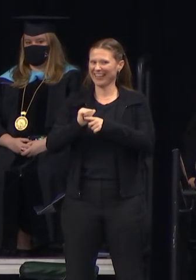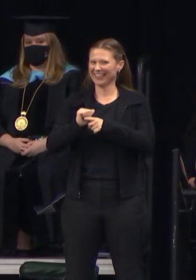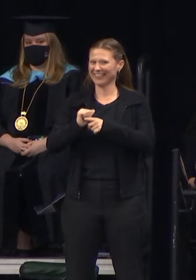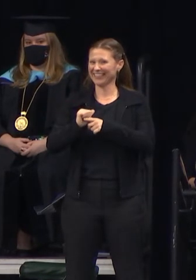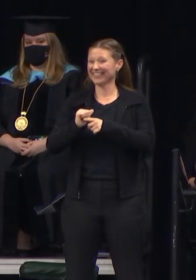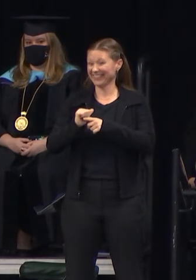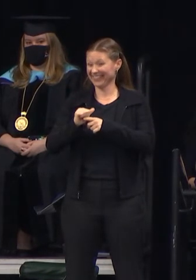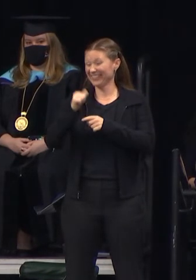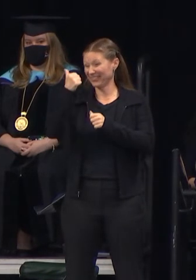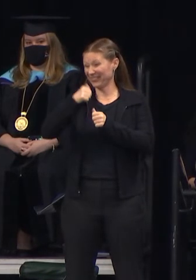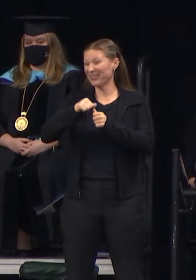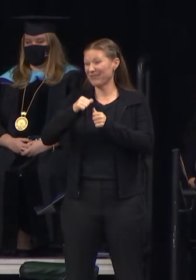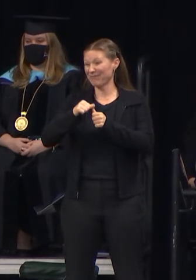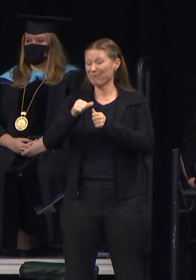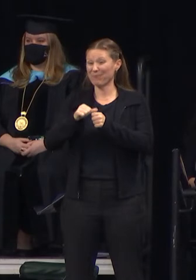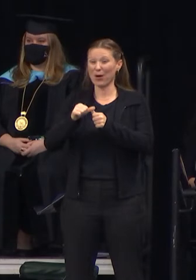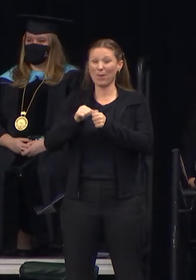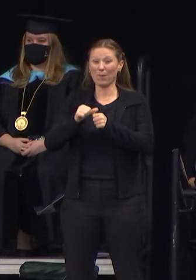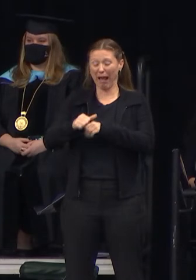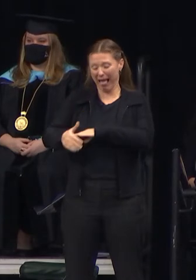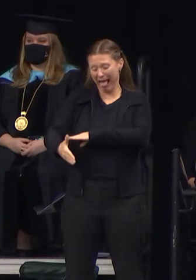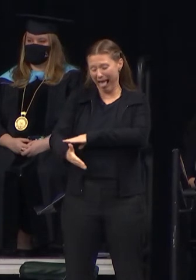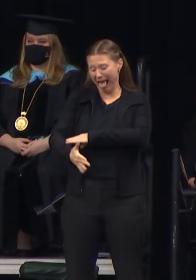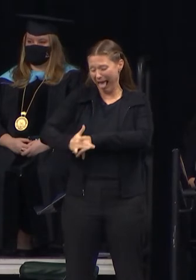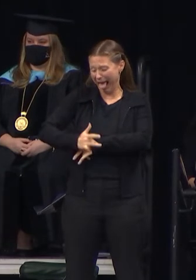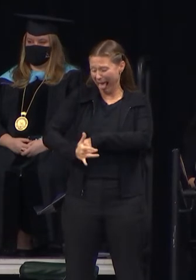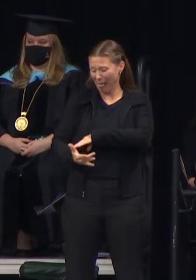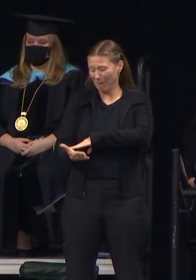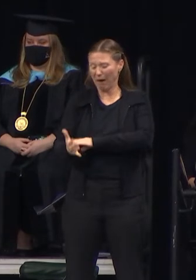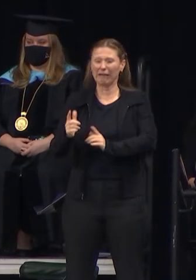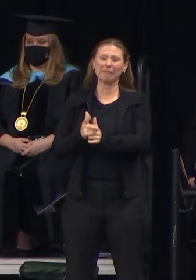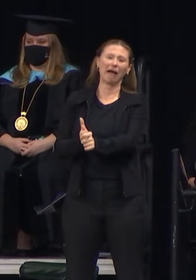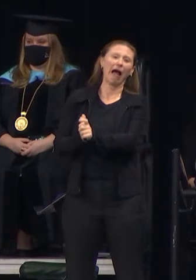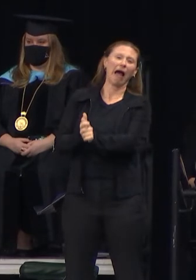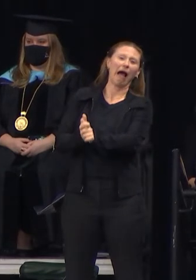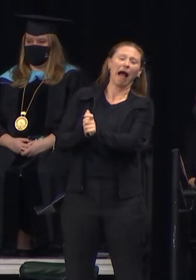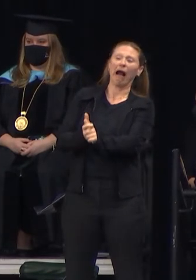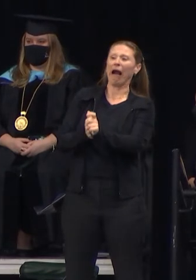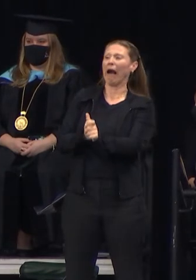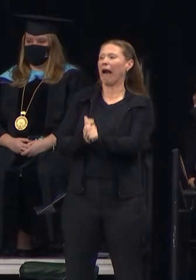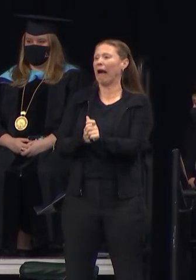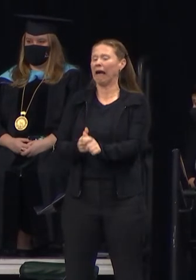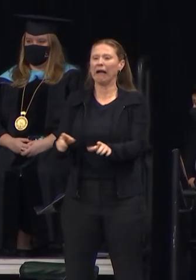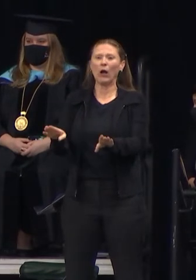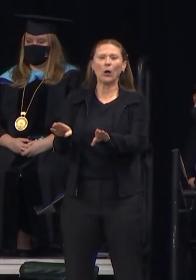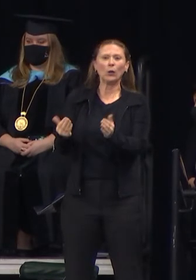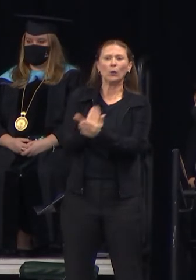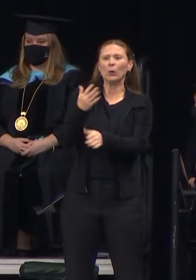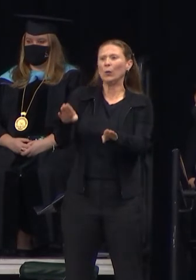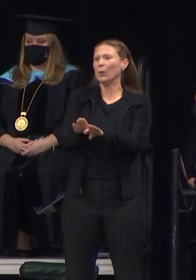Do you remember the '0 dark 30' in the morning runs? Breaking in your combat boots, mess hall food,